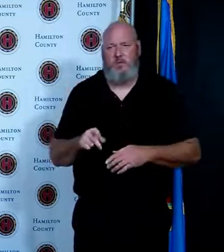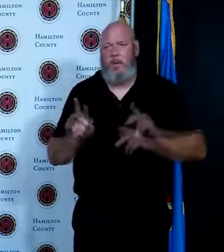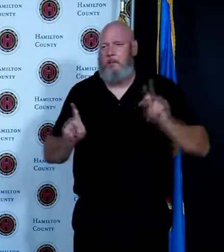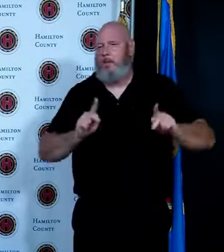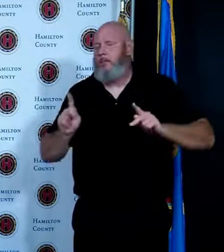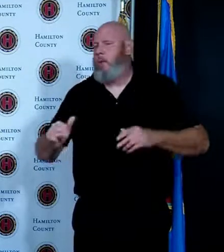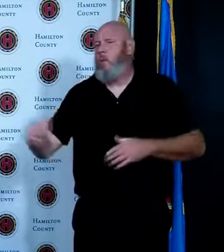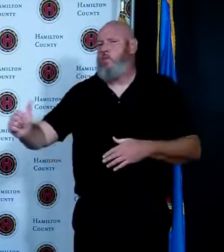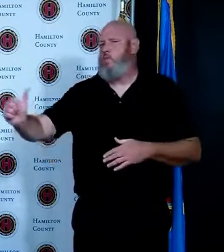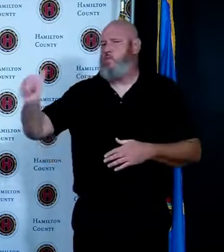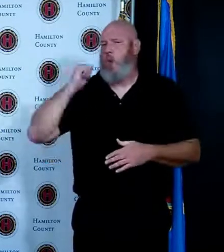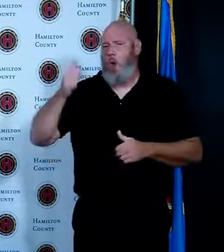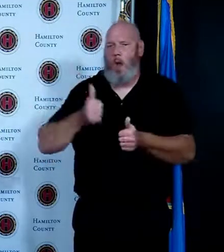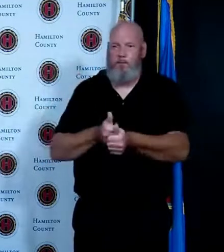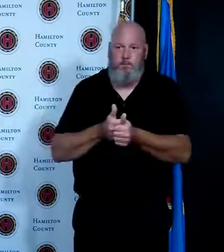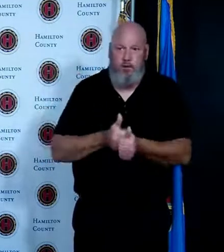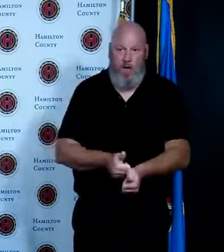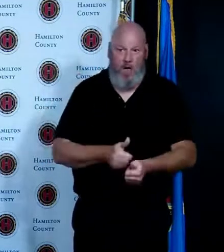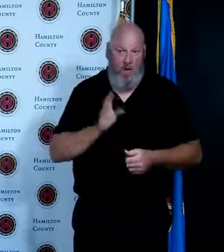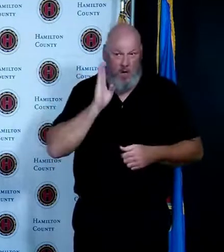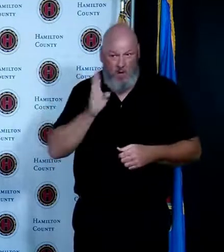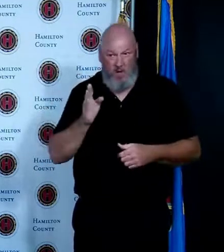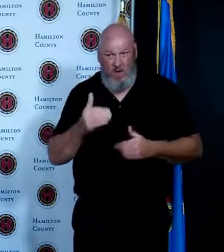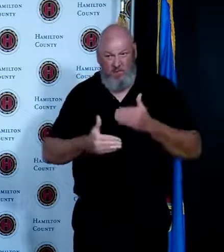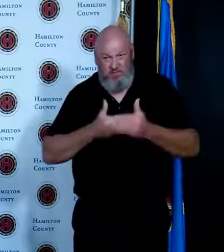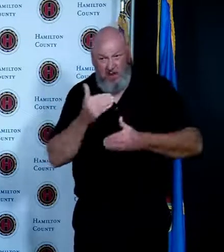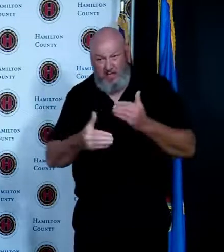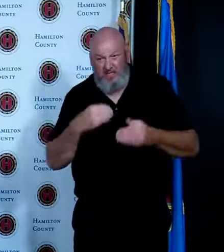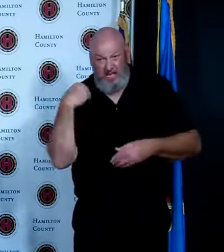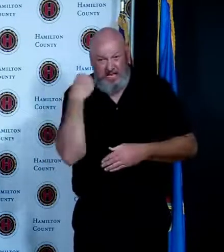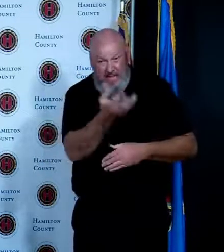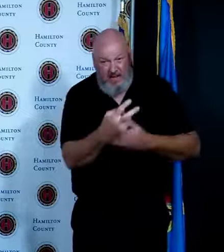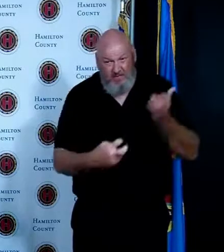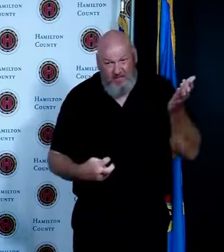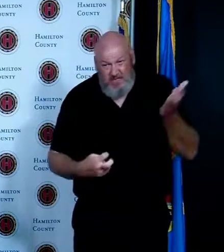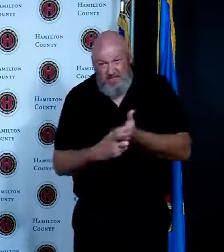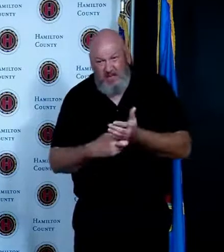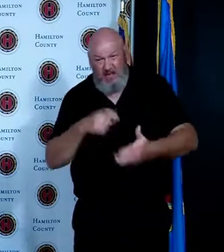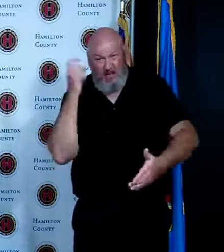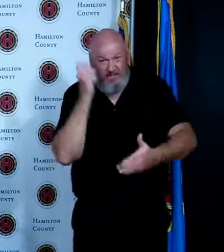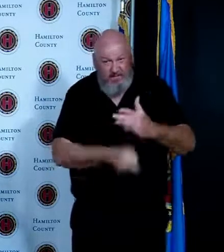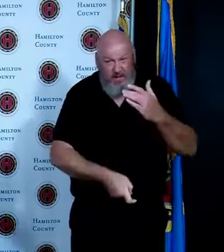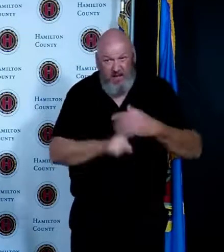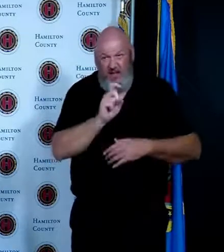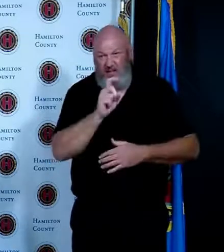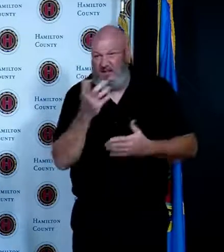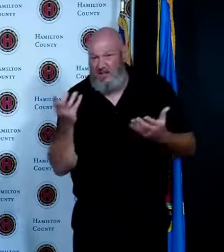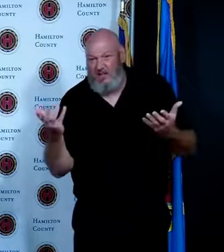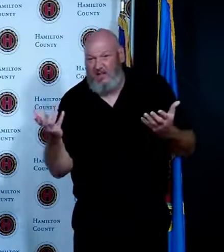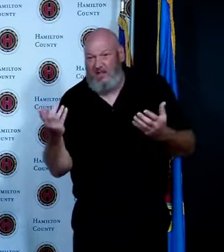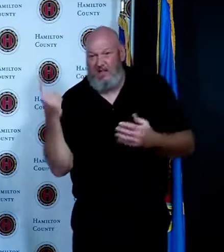process where you guys will issue a citation and then a second question how can someone make a complaint if they see people not wearing masks